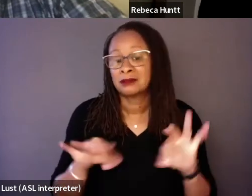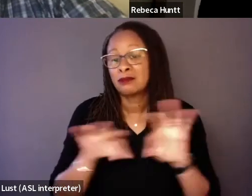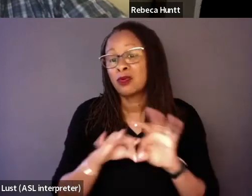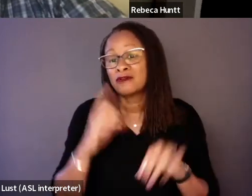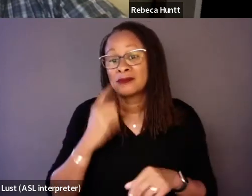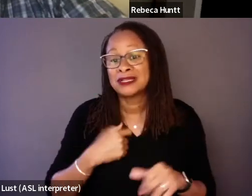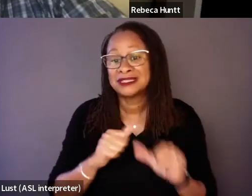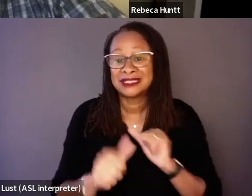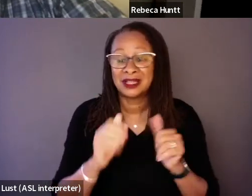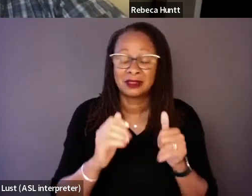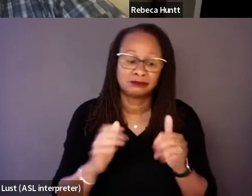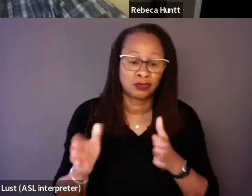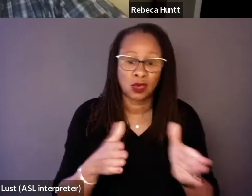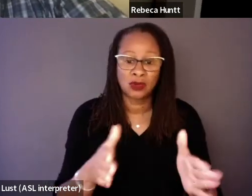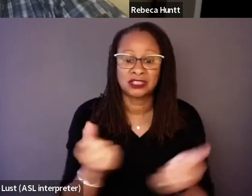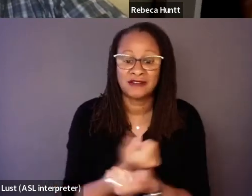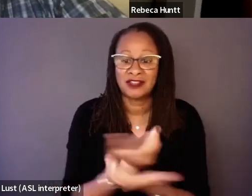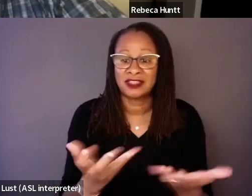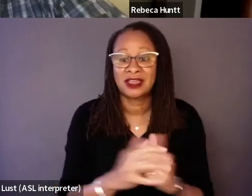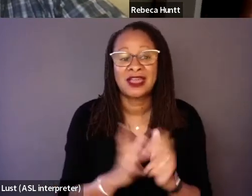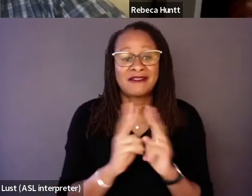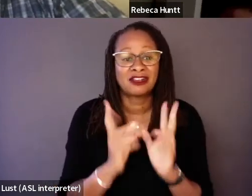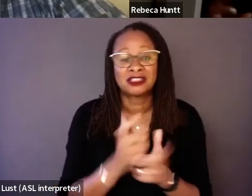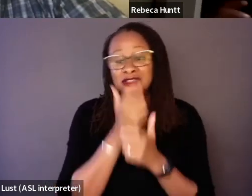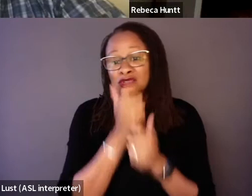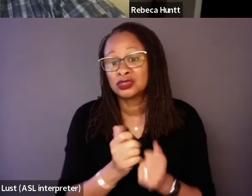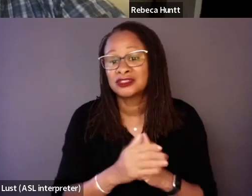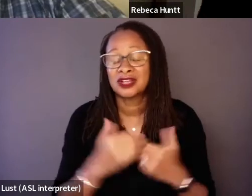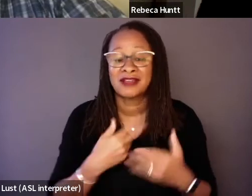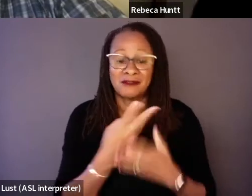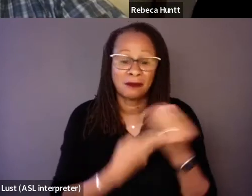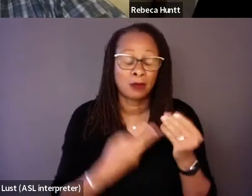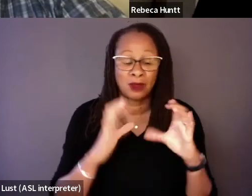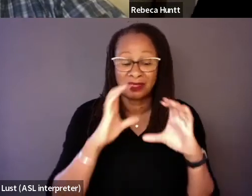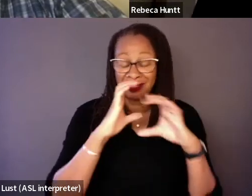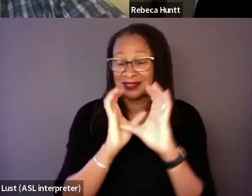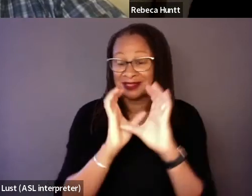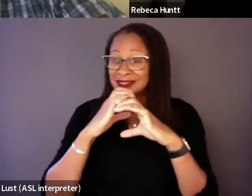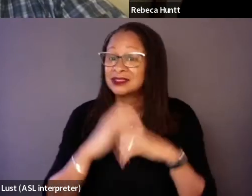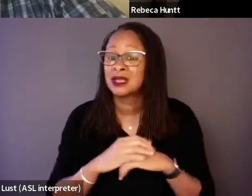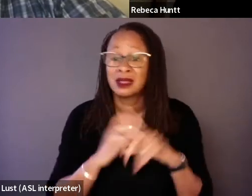anything. But it's interesting. It's interesting to have both lenses.